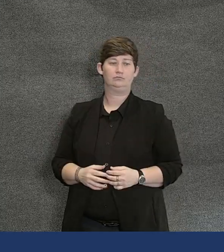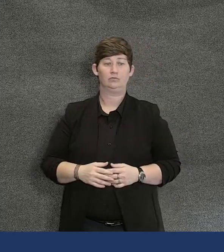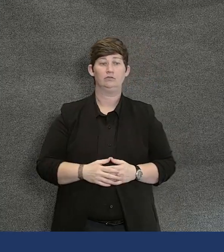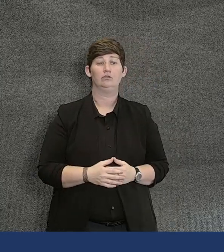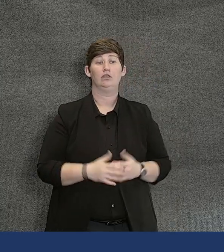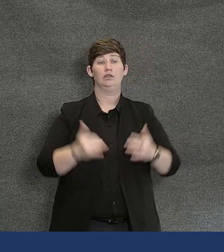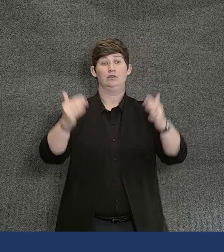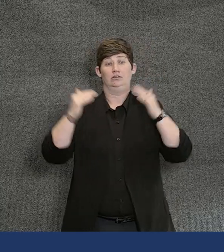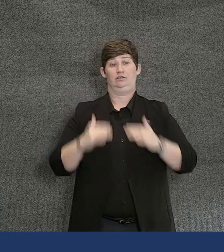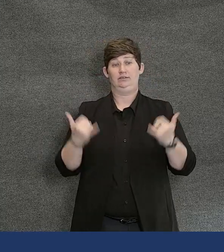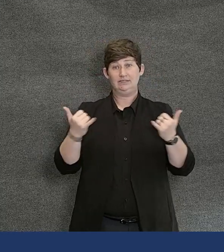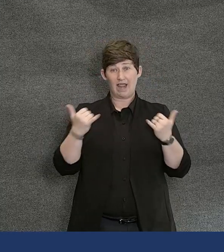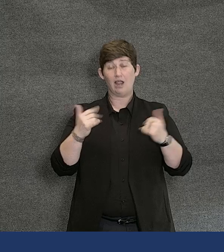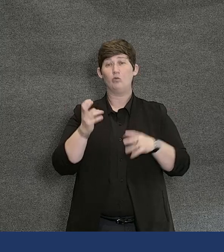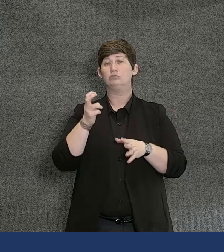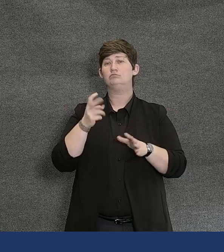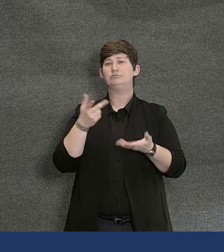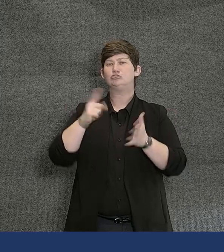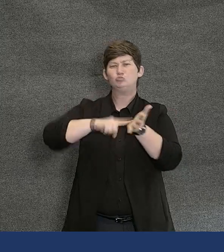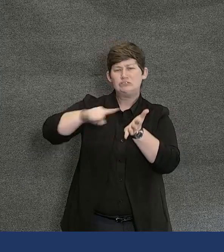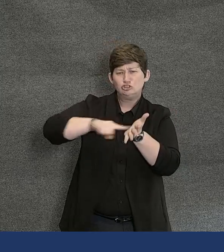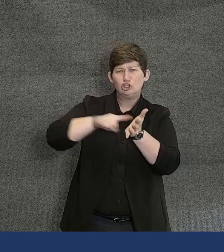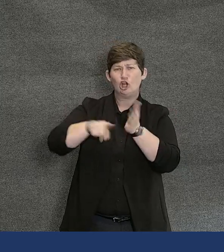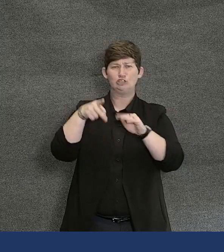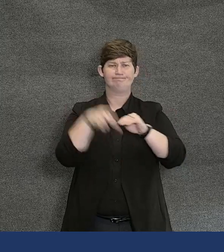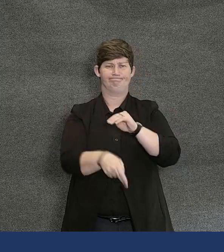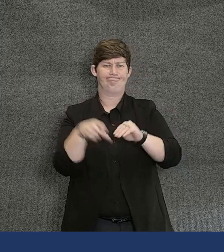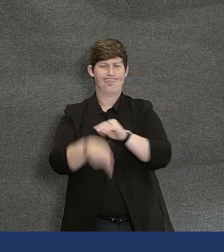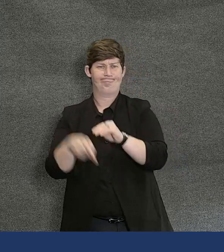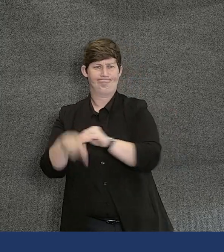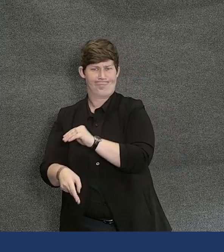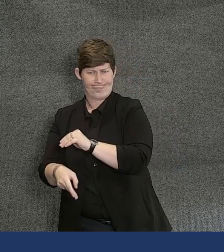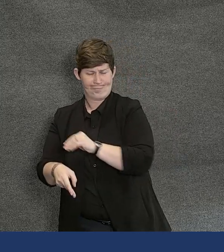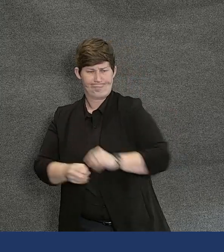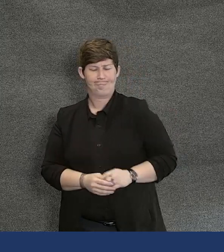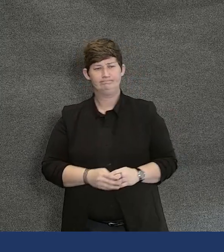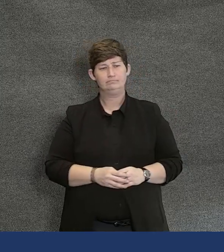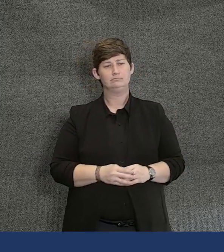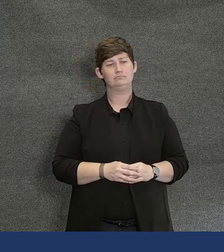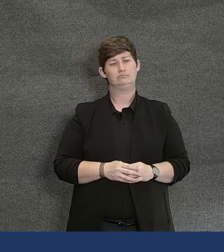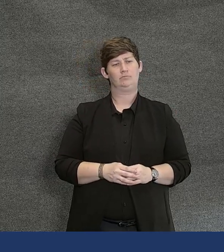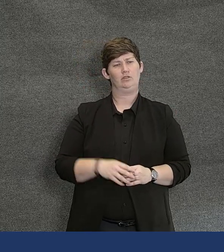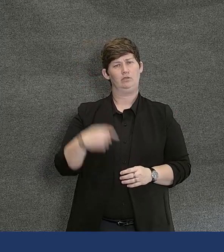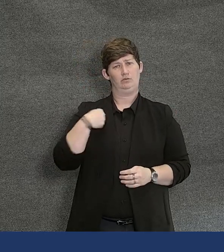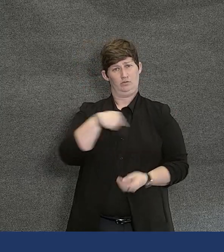Now, look, we believe in scientific inquiry,